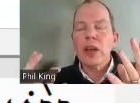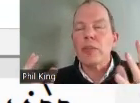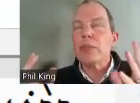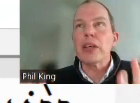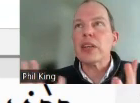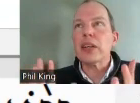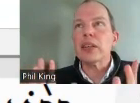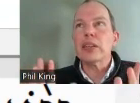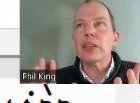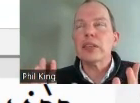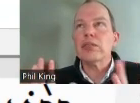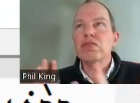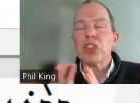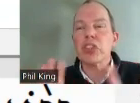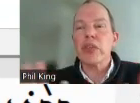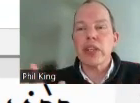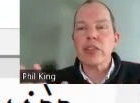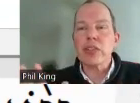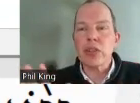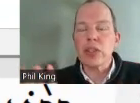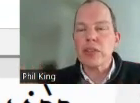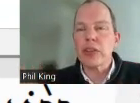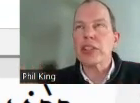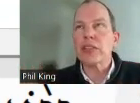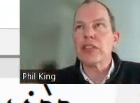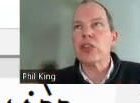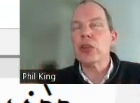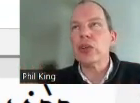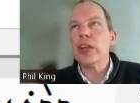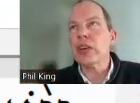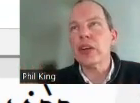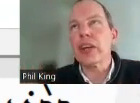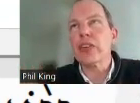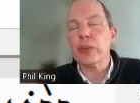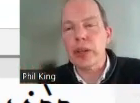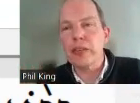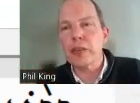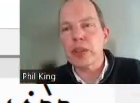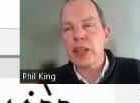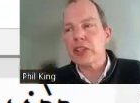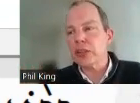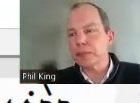BSL it just generally doesn't use these vocatives at all - it's not a natural part of communication